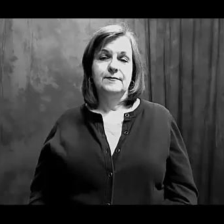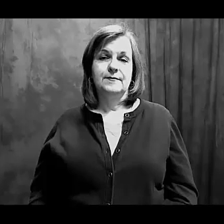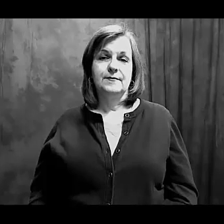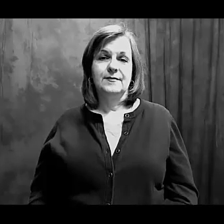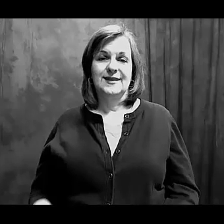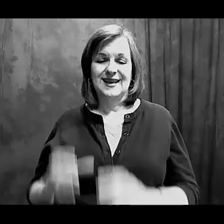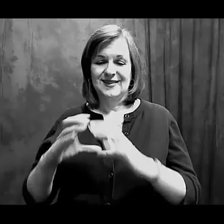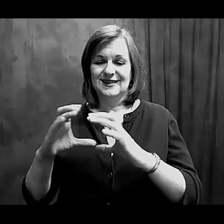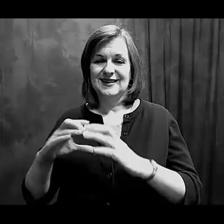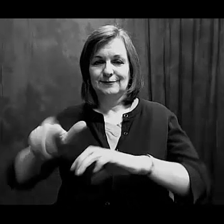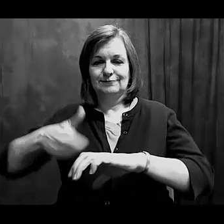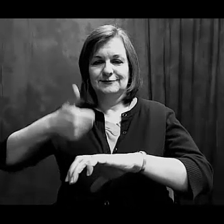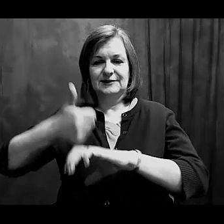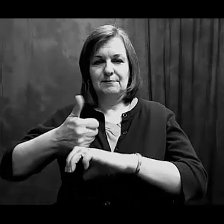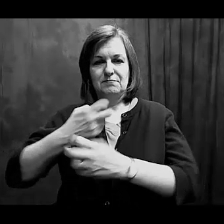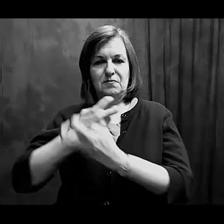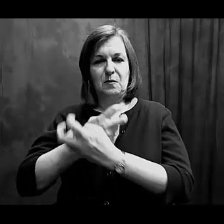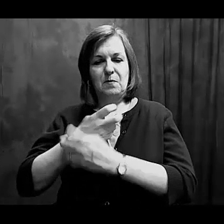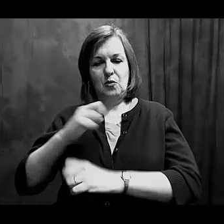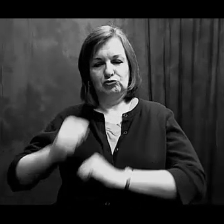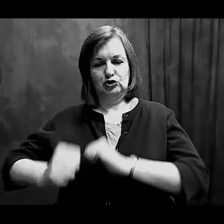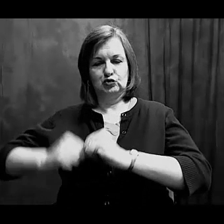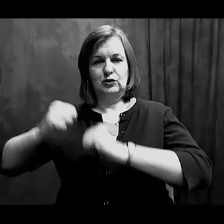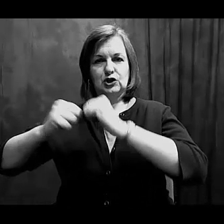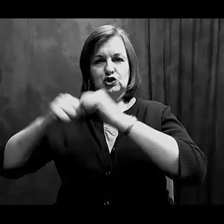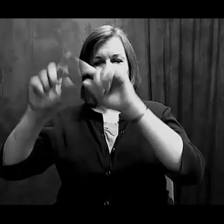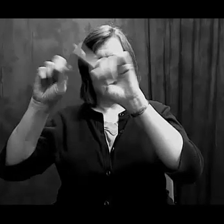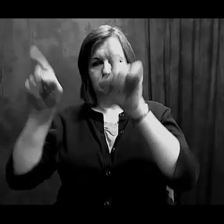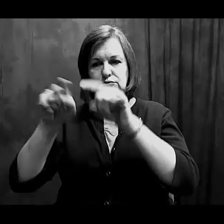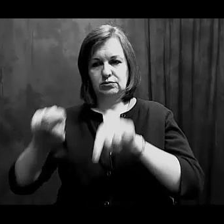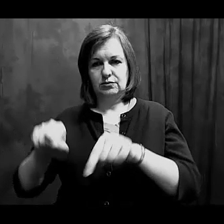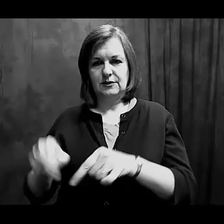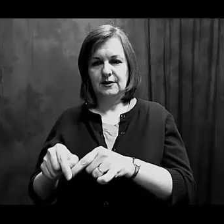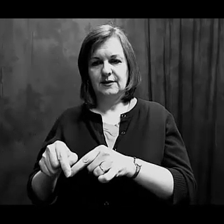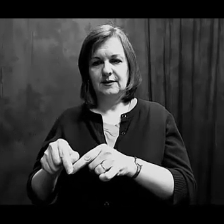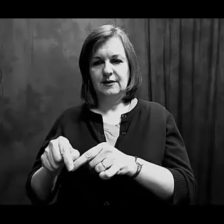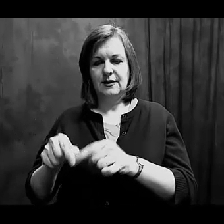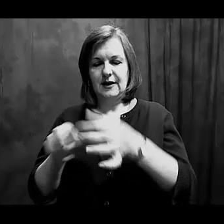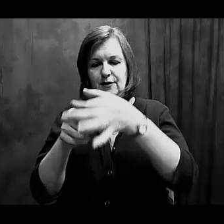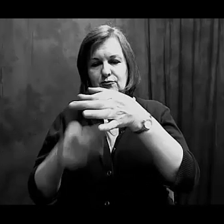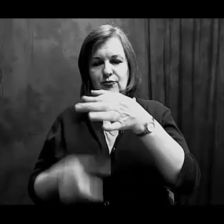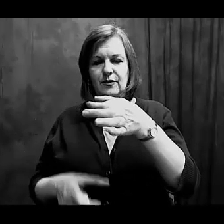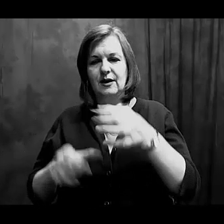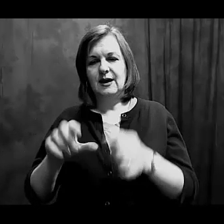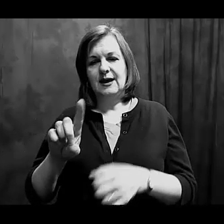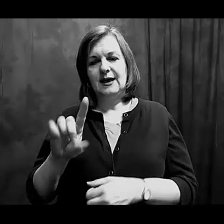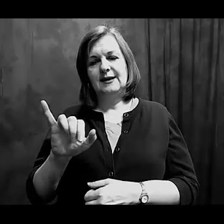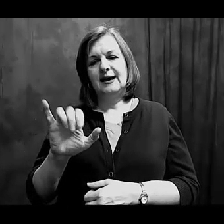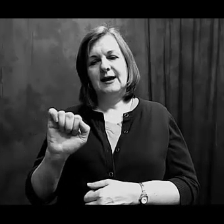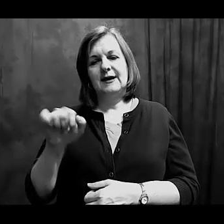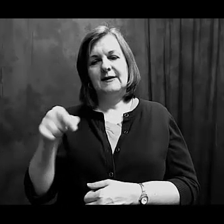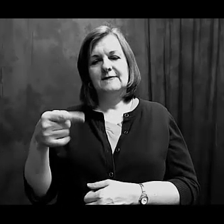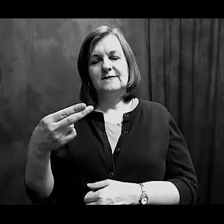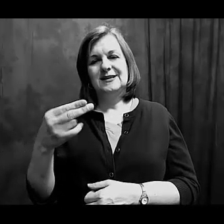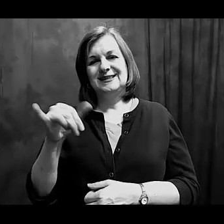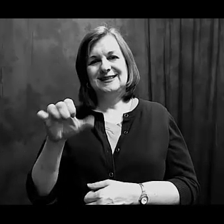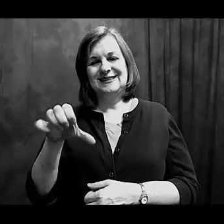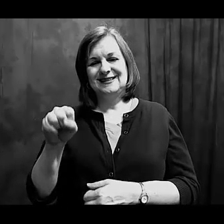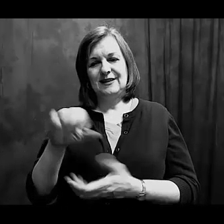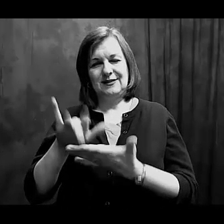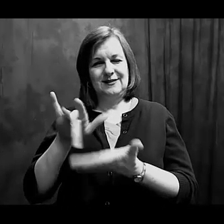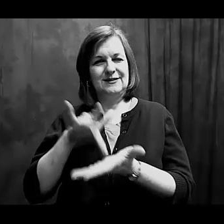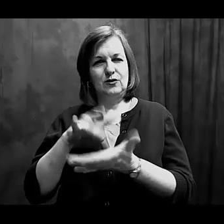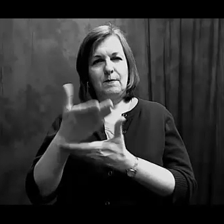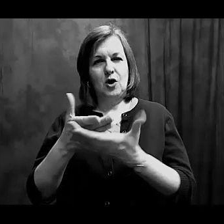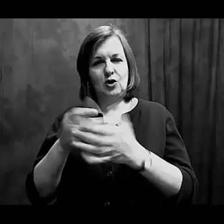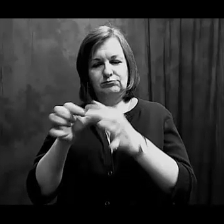when we look at this and the reason is because the cells form structure so they're going to give structures such as